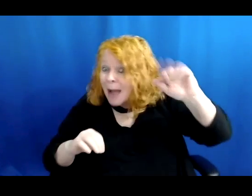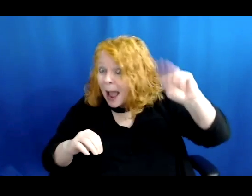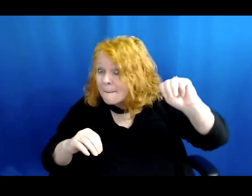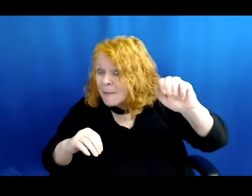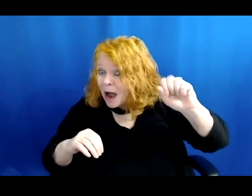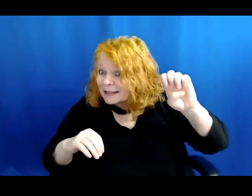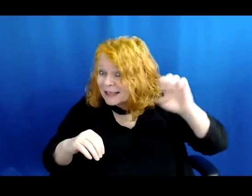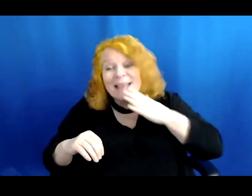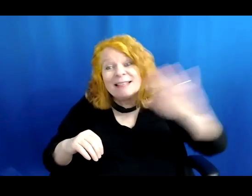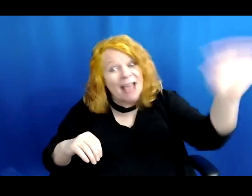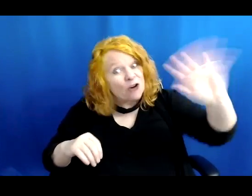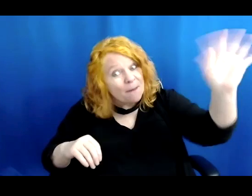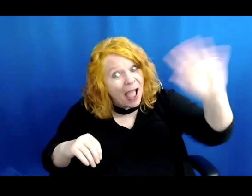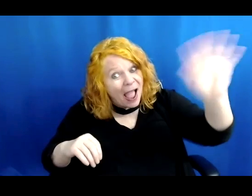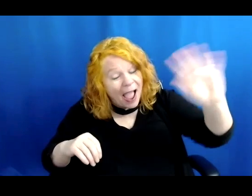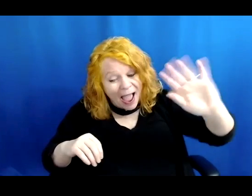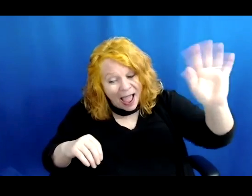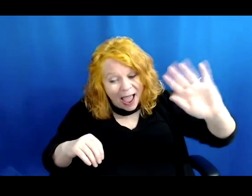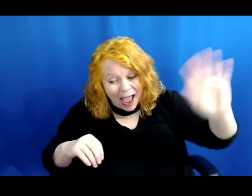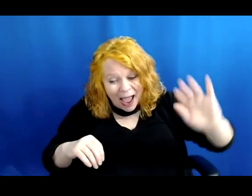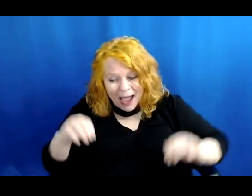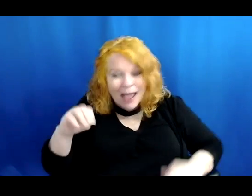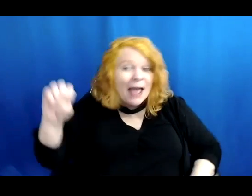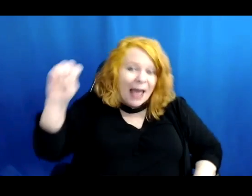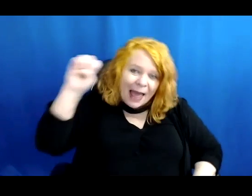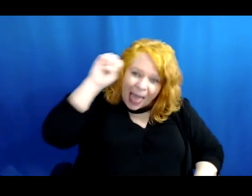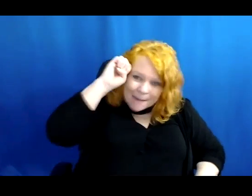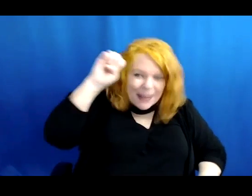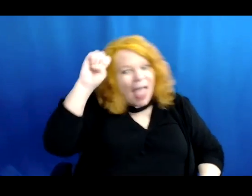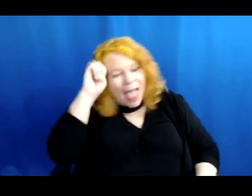Monte, Monte, goodbye Monte! Give me a wave Monte! Goodbye!